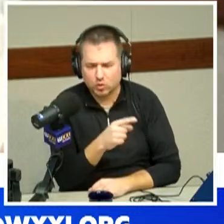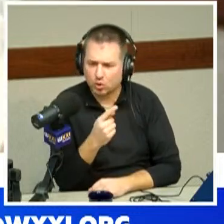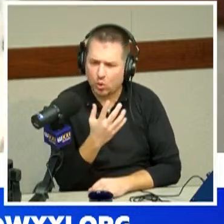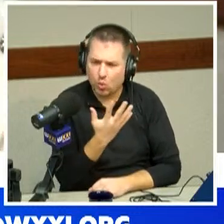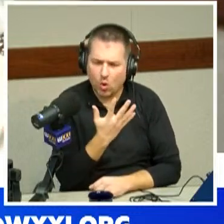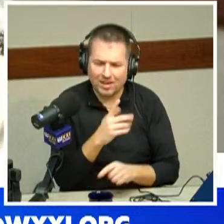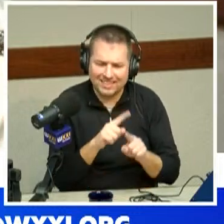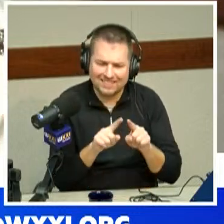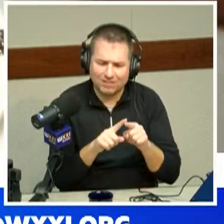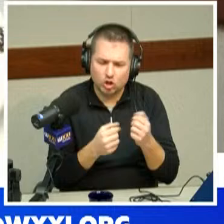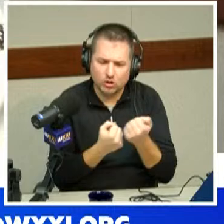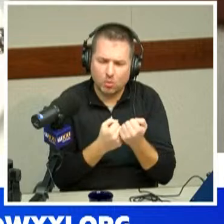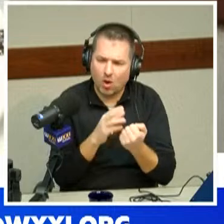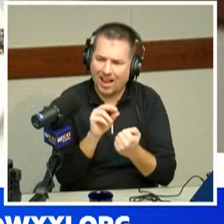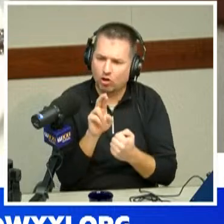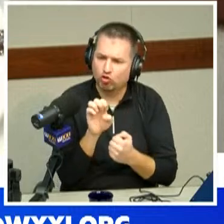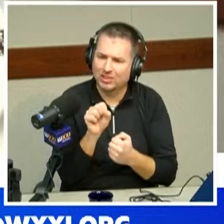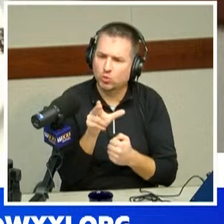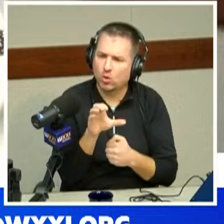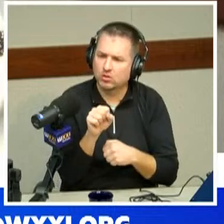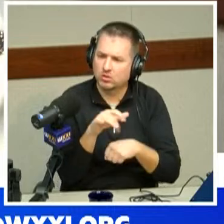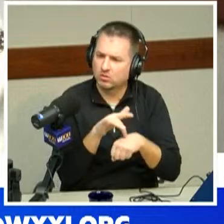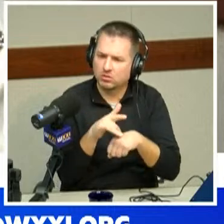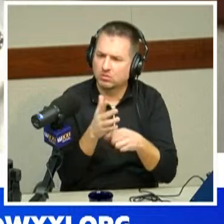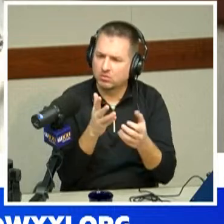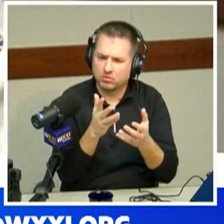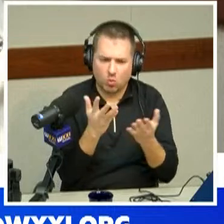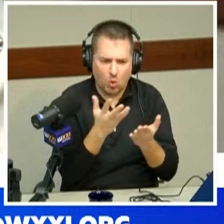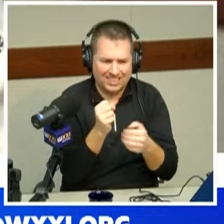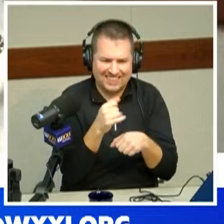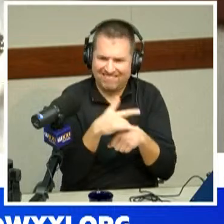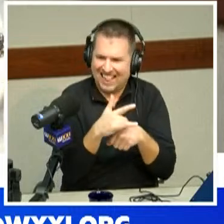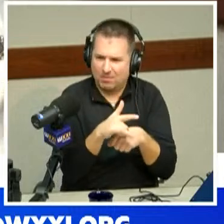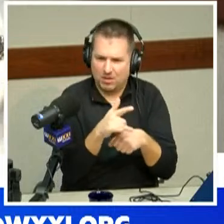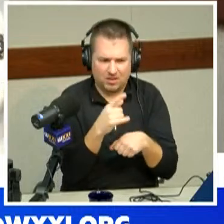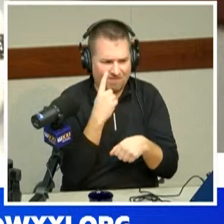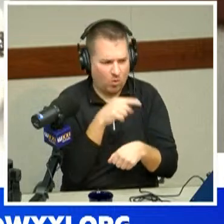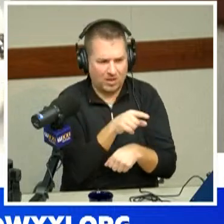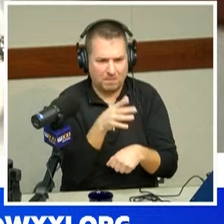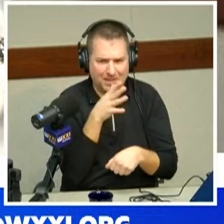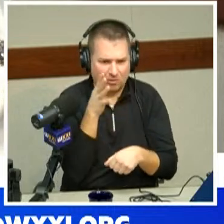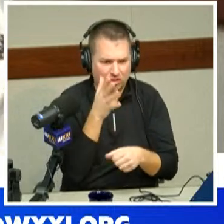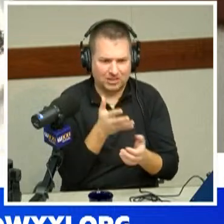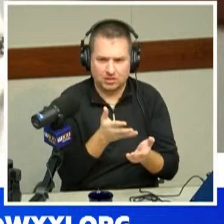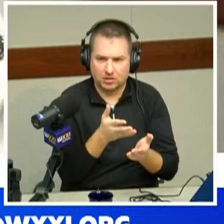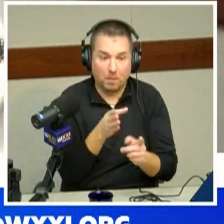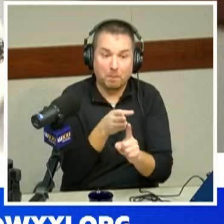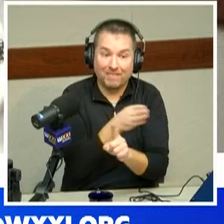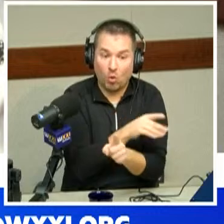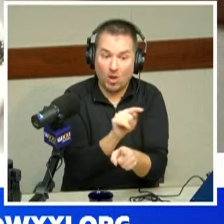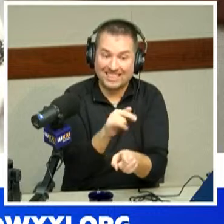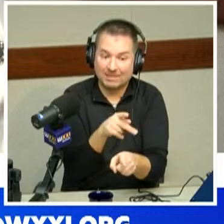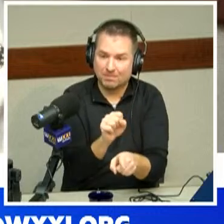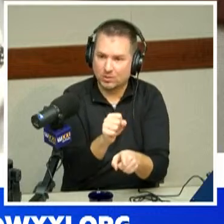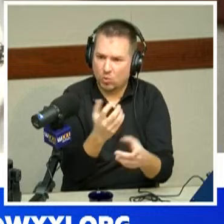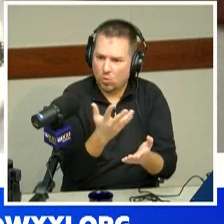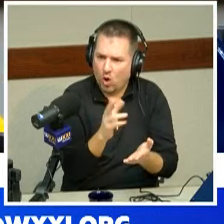resources have been out there for parents prior to the development of tips and similar type projects